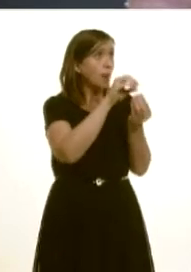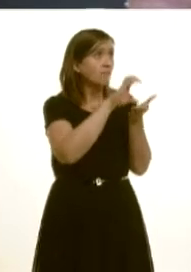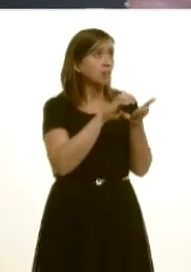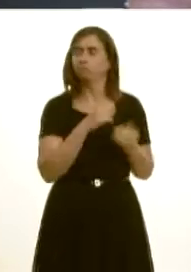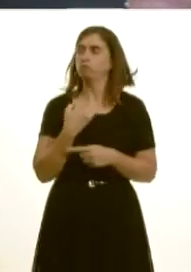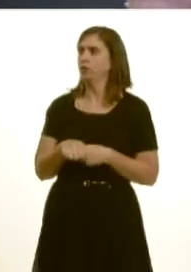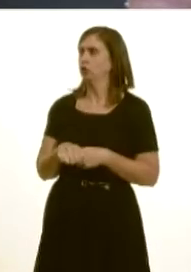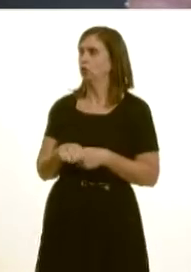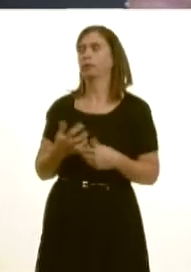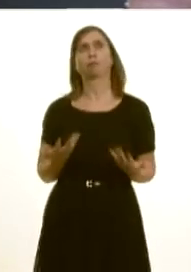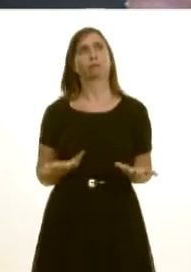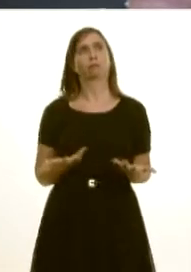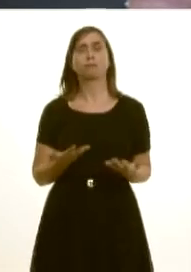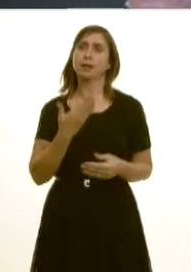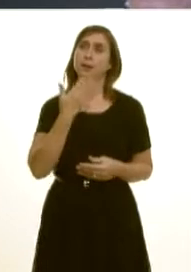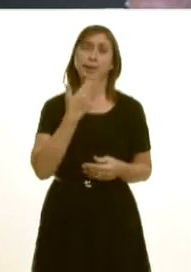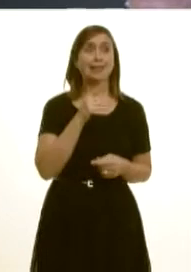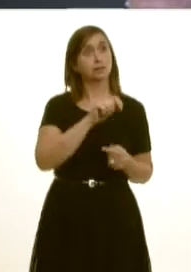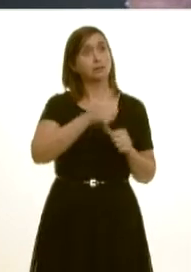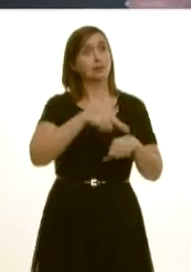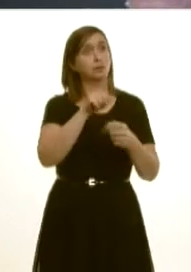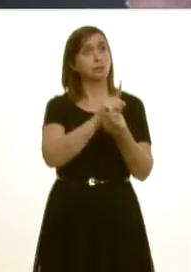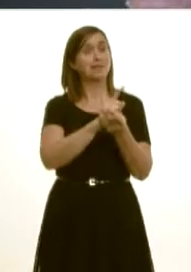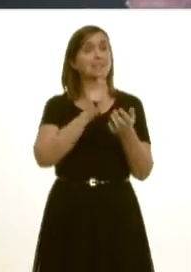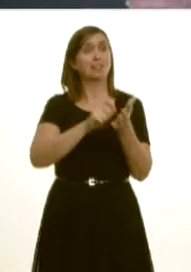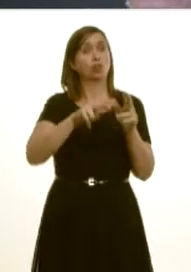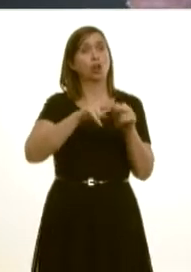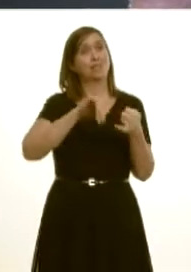that the next time you meet with the Secretary of State of Wales, you raise this issue on